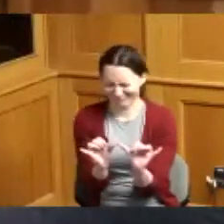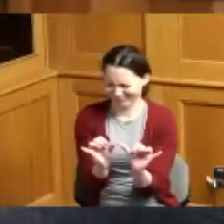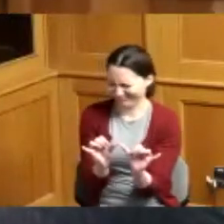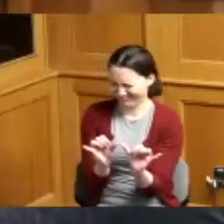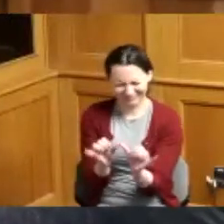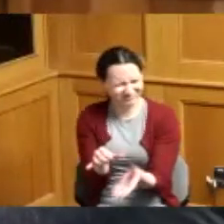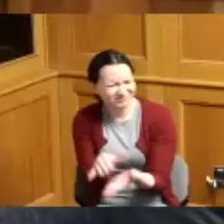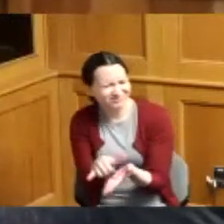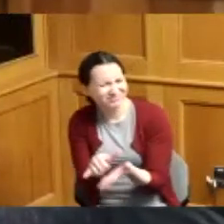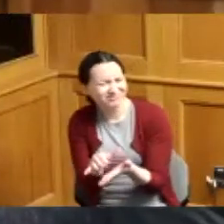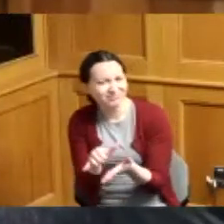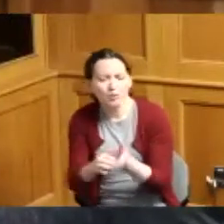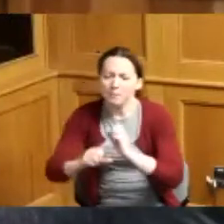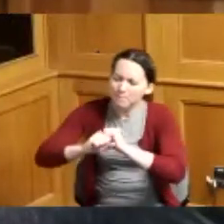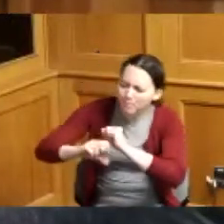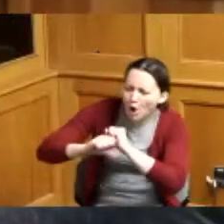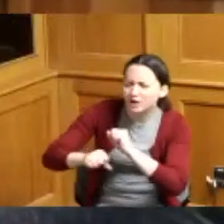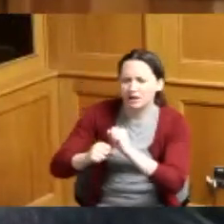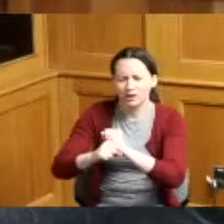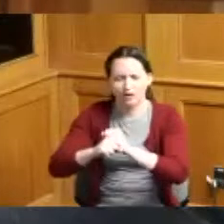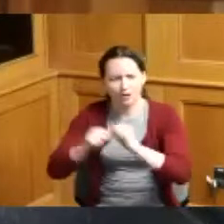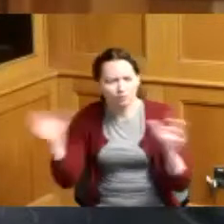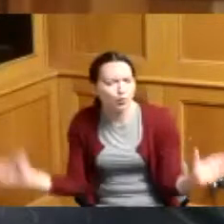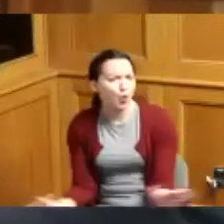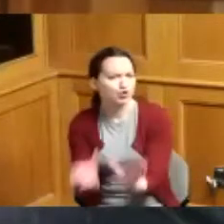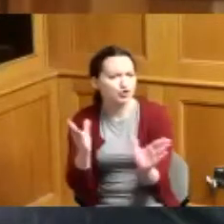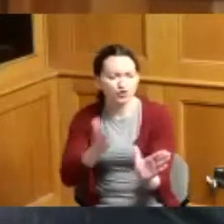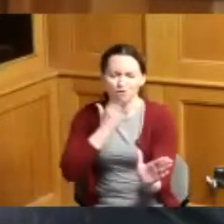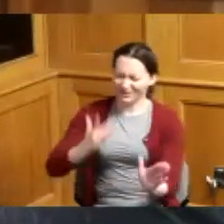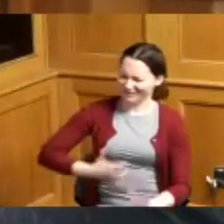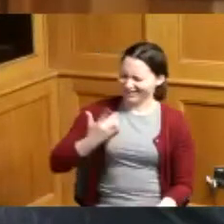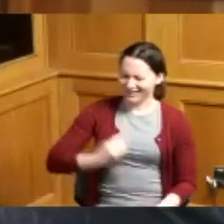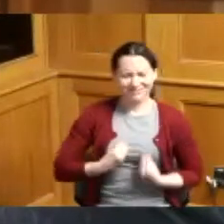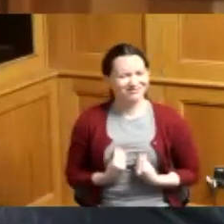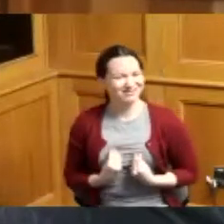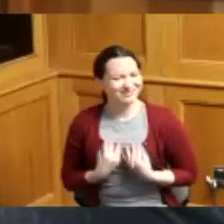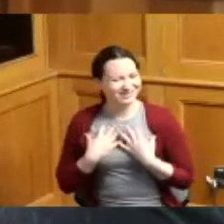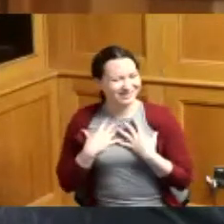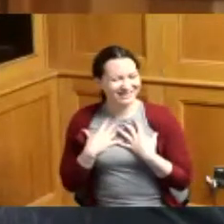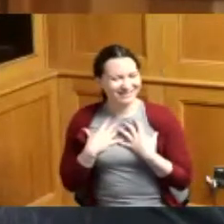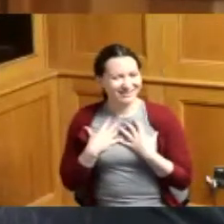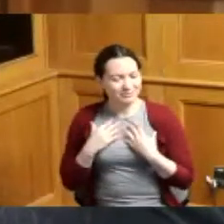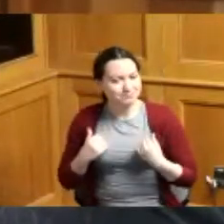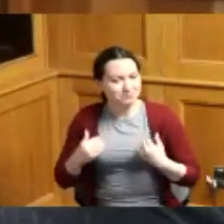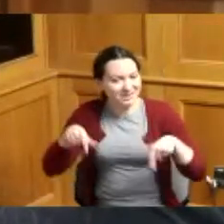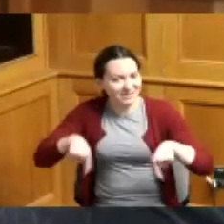all the marketing and promotion and good feeling that comes with hosting an event like this